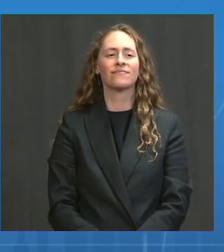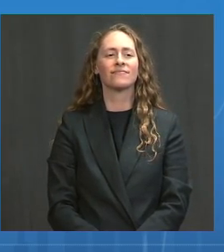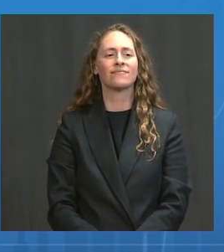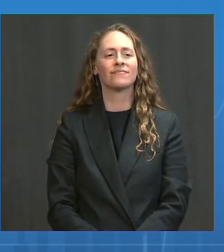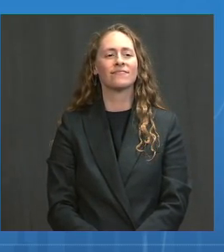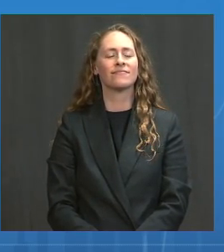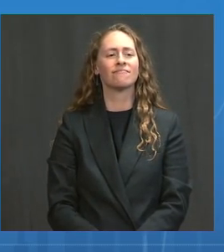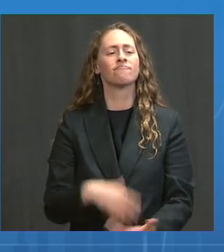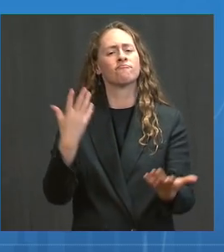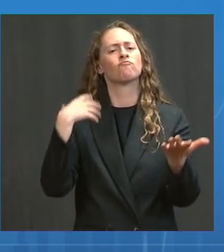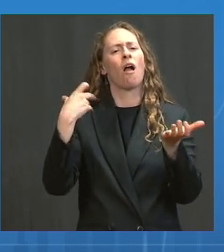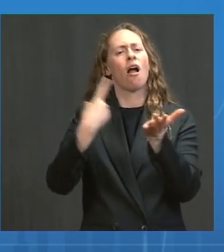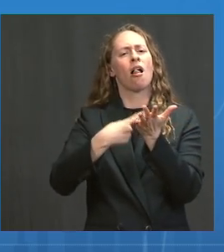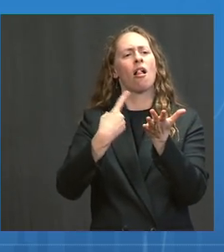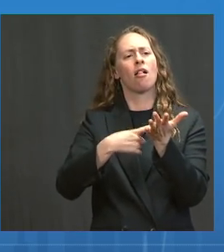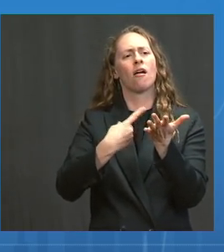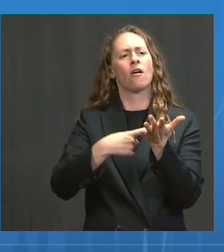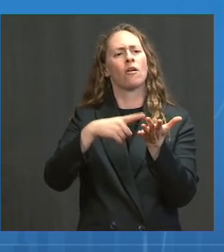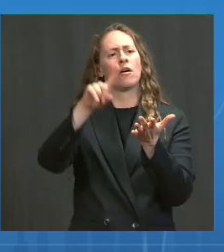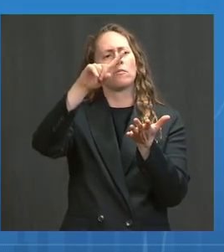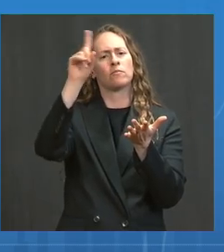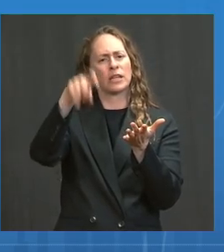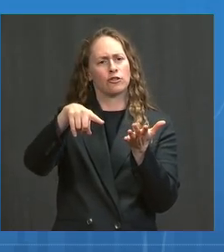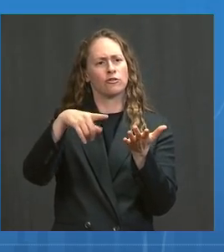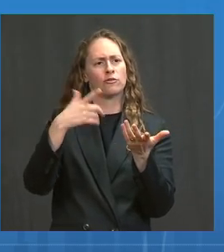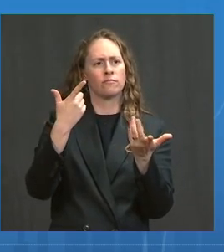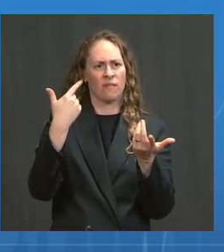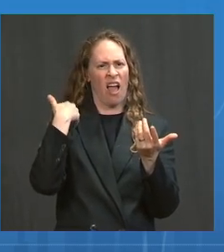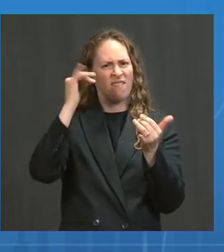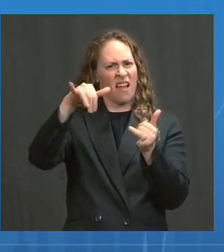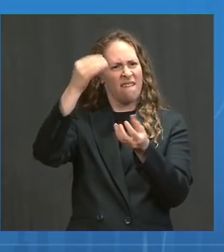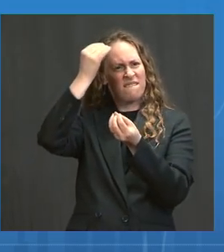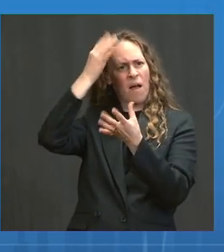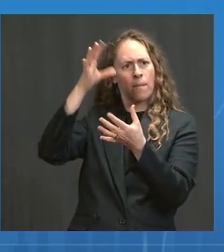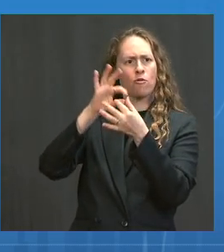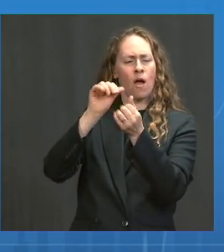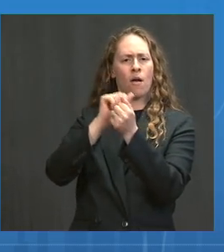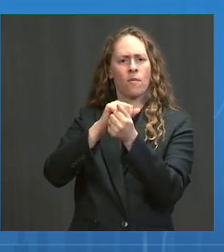The question then obviously arises: The direct data we have are from AZ and the mRNA vaccines;